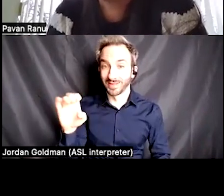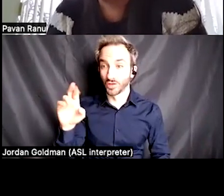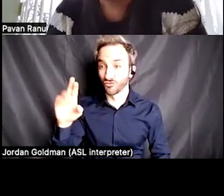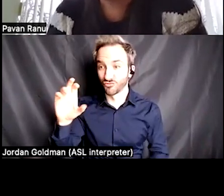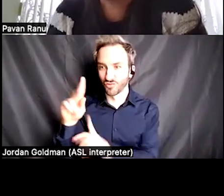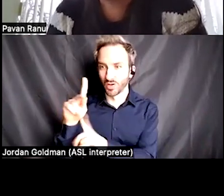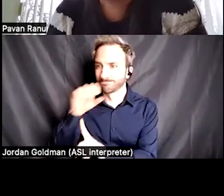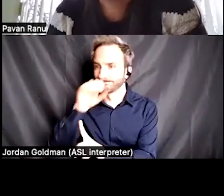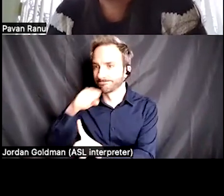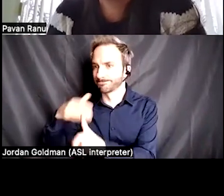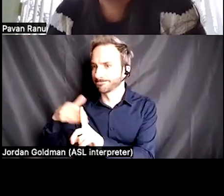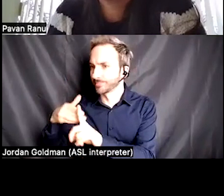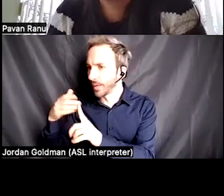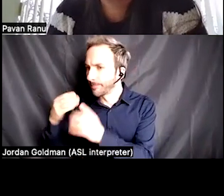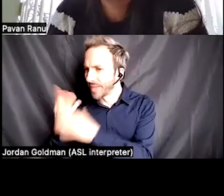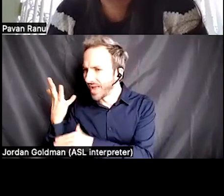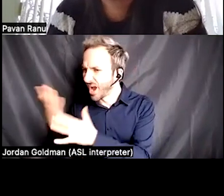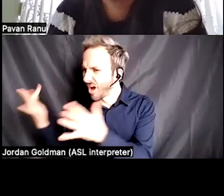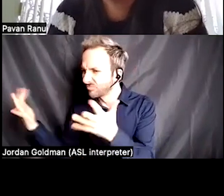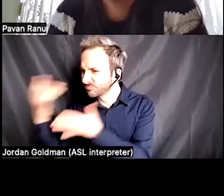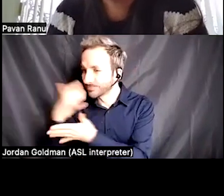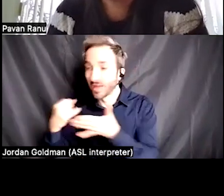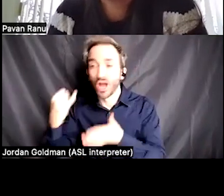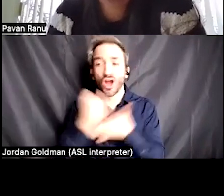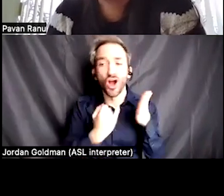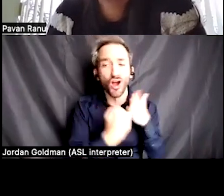and all the art you can get your hands on, but that necessarily won't be the case for